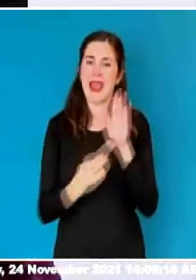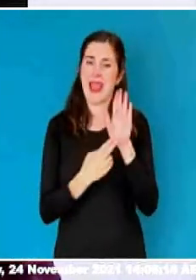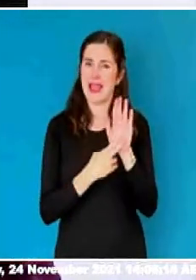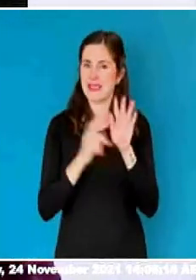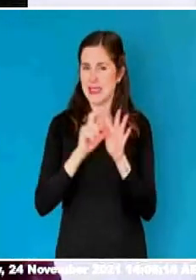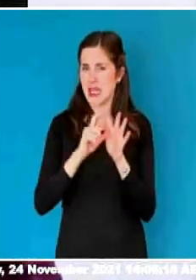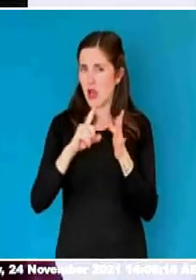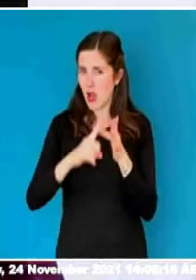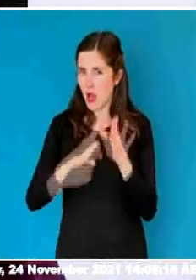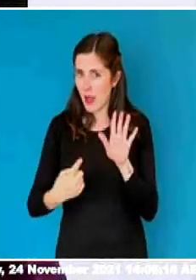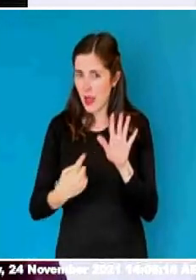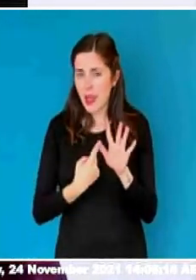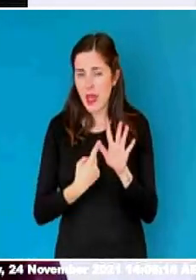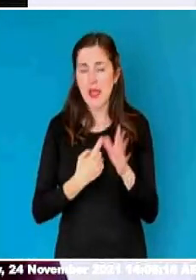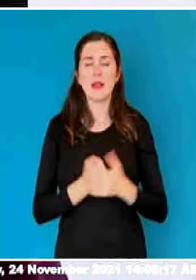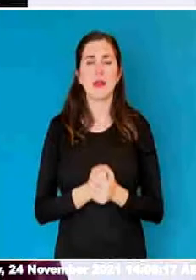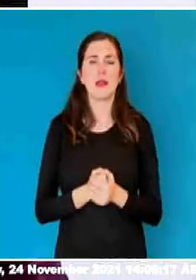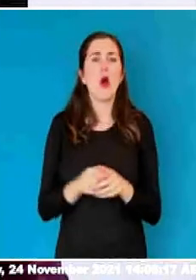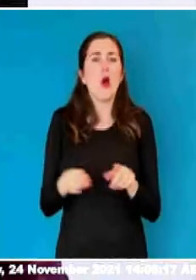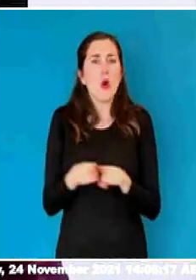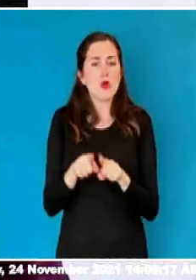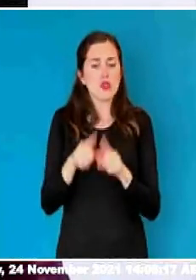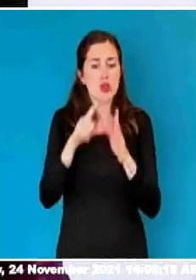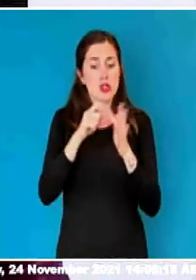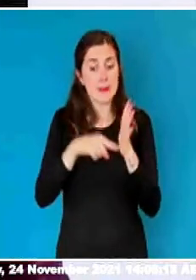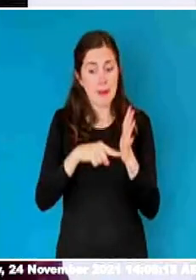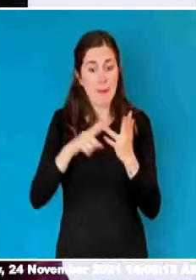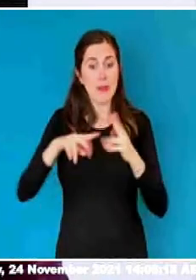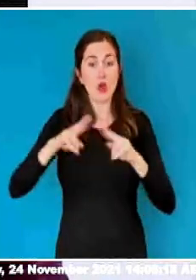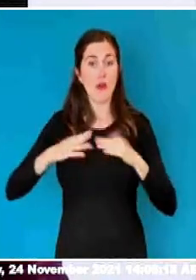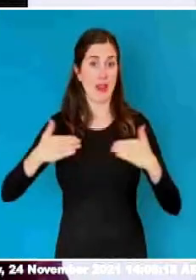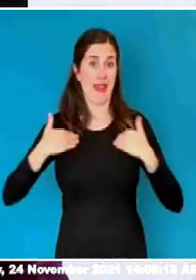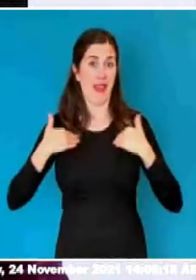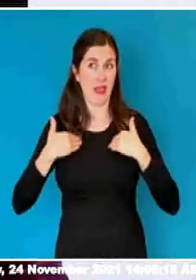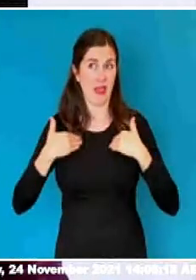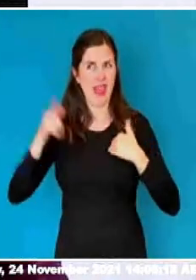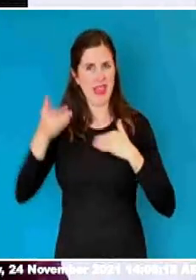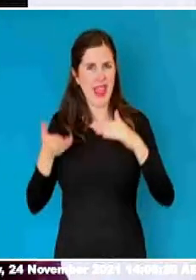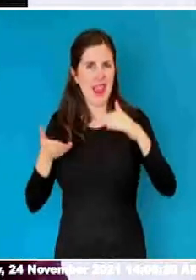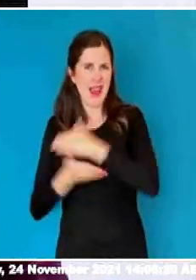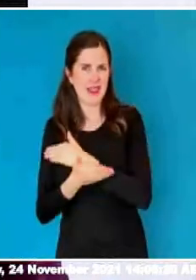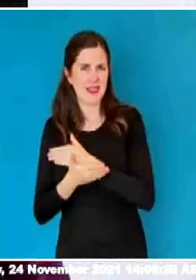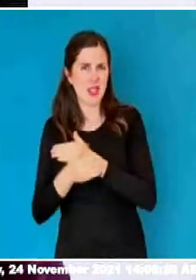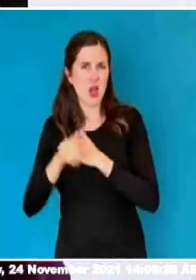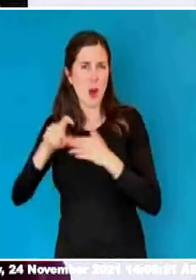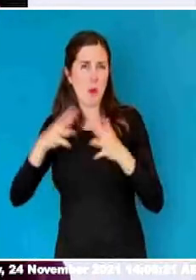Agency, and the Department of Health. They are all Commonwealth agencies, I take it? Correct.